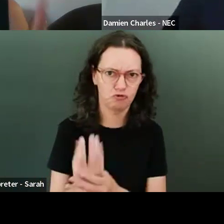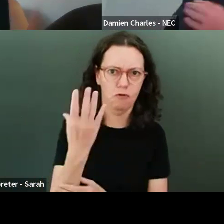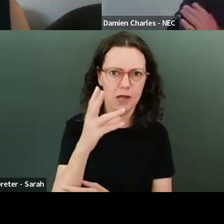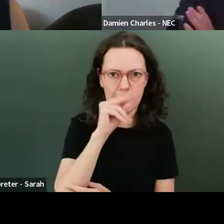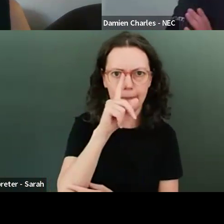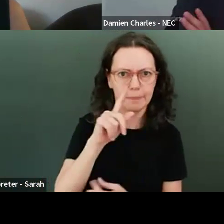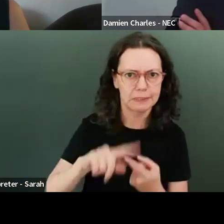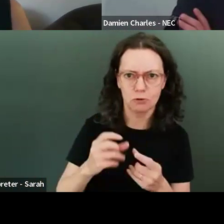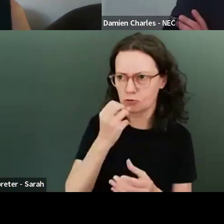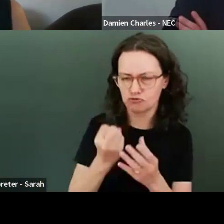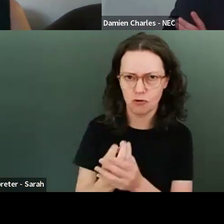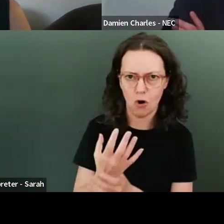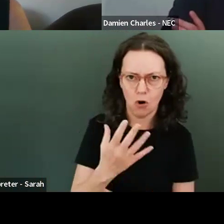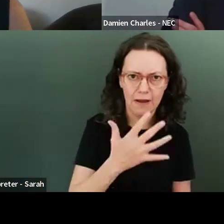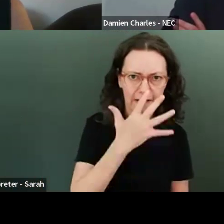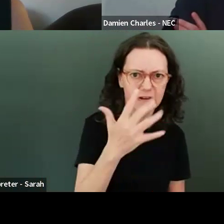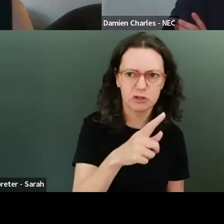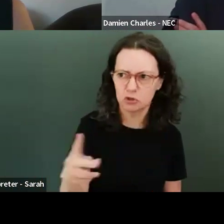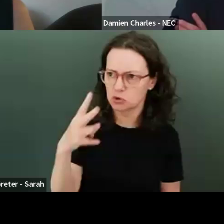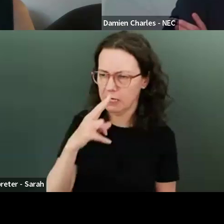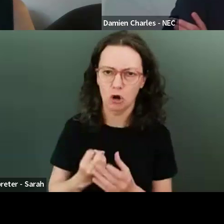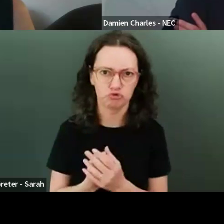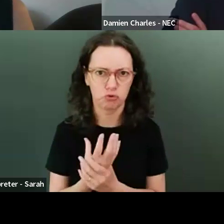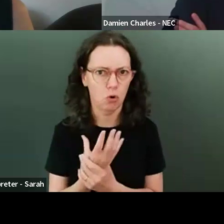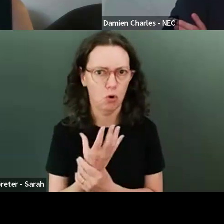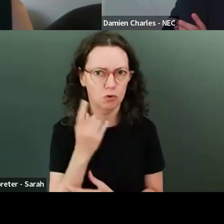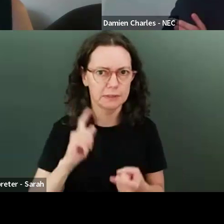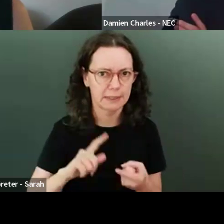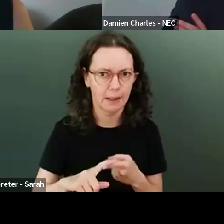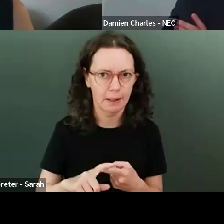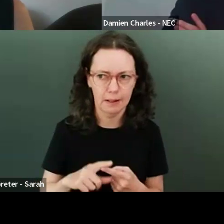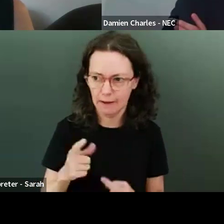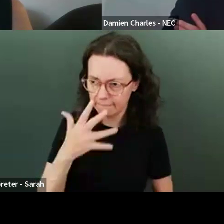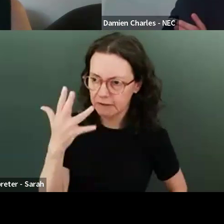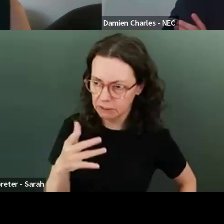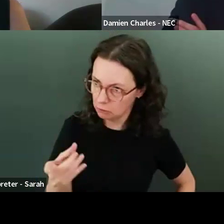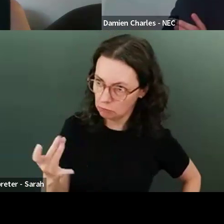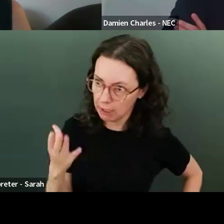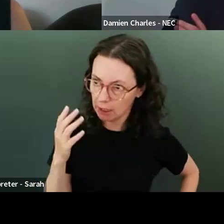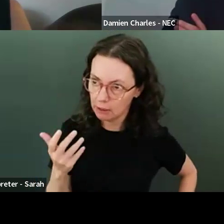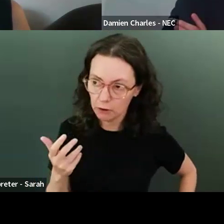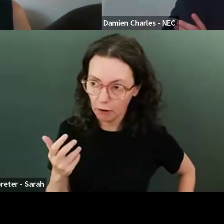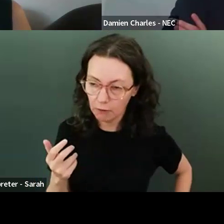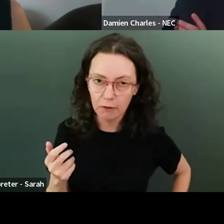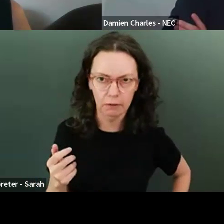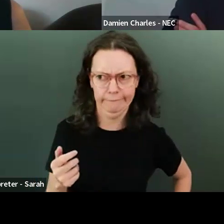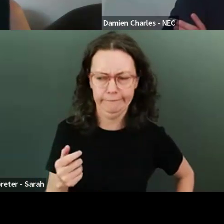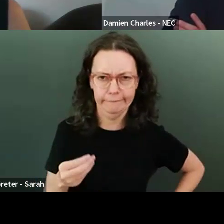people between 15 and 20 that happen so we can't expect a 15-year-old to know